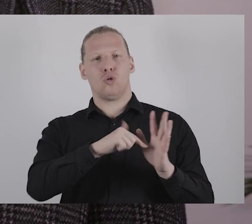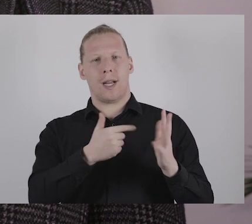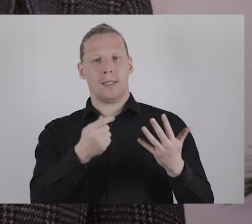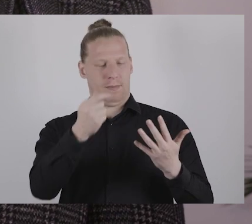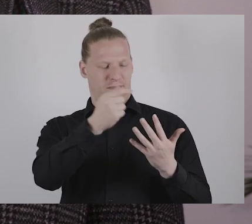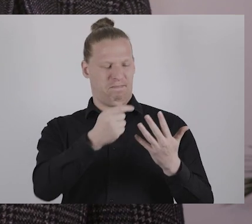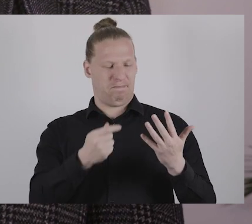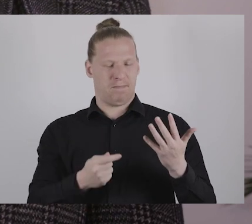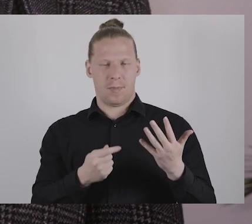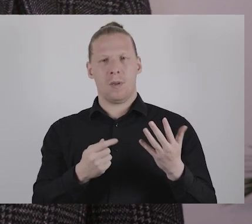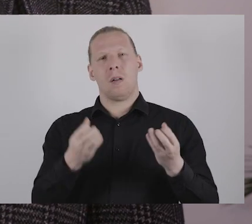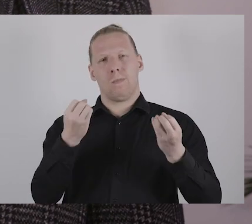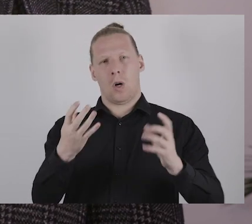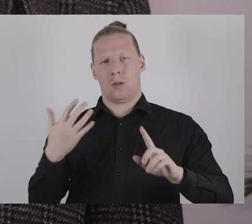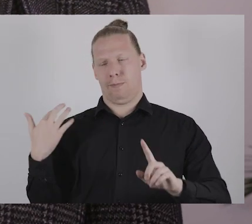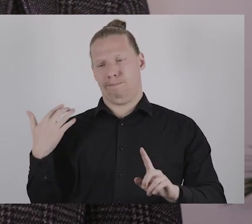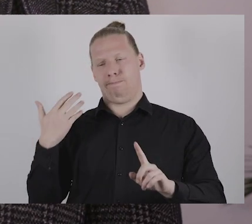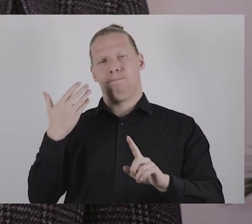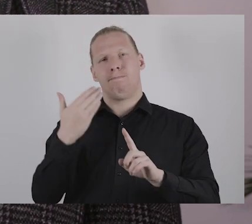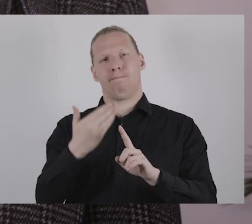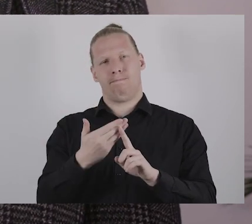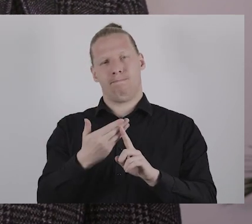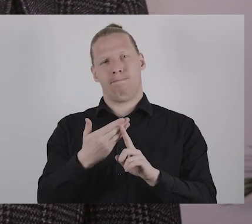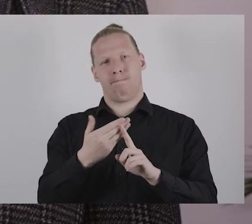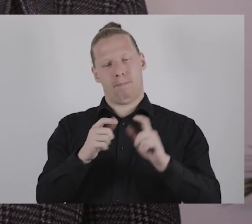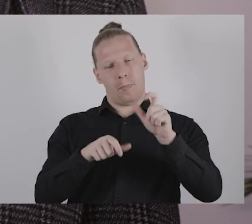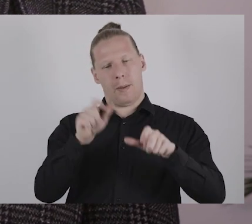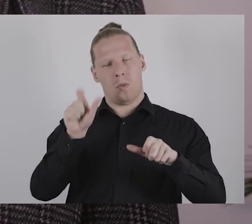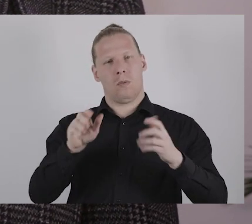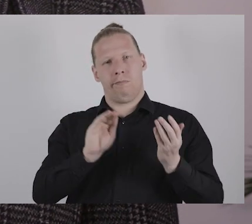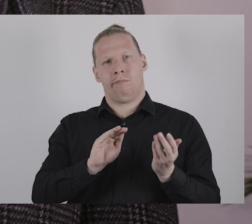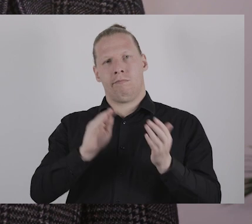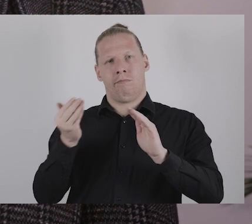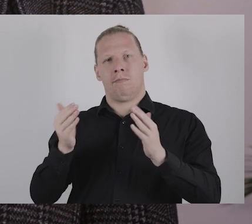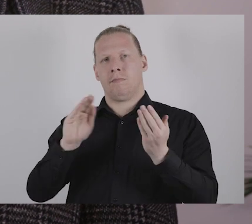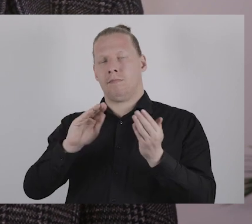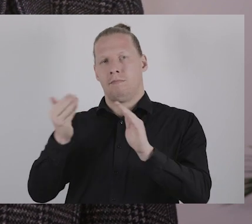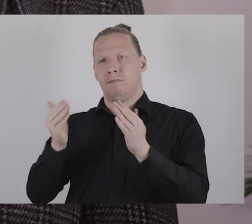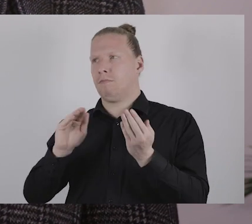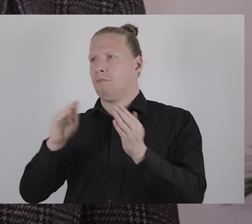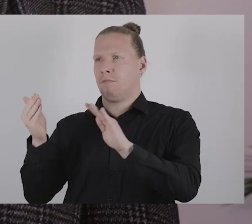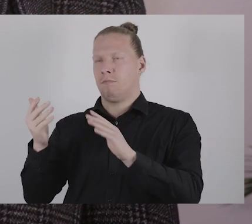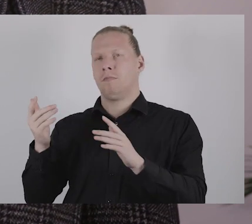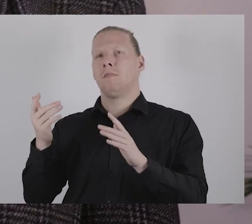There were many across the country in the year gone by.